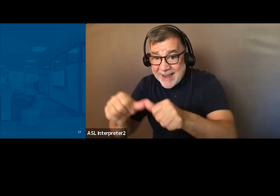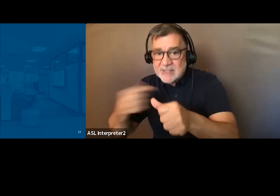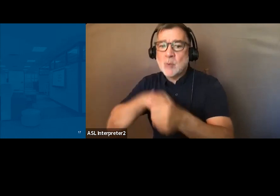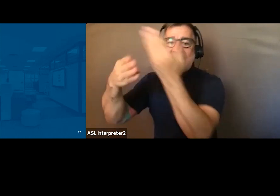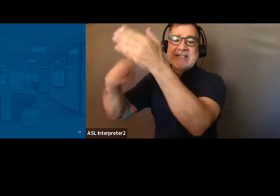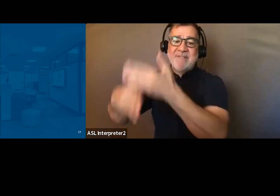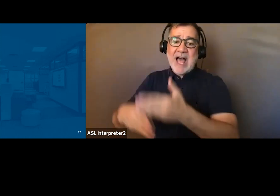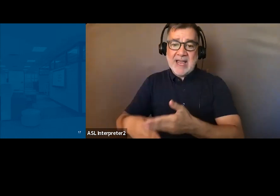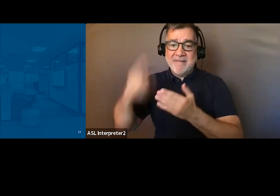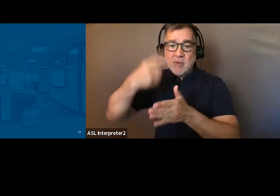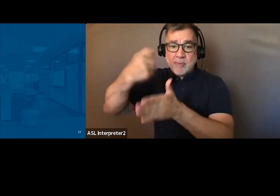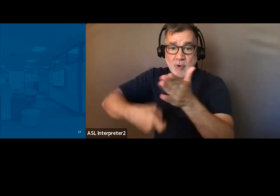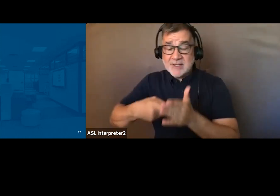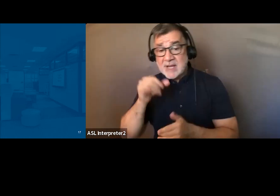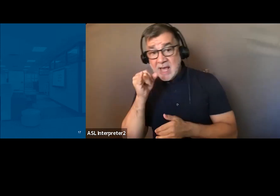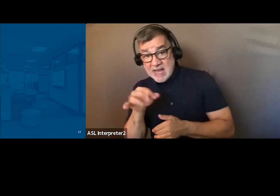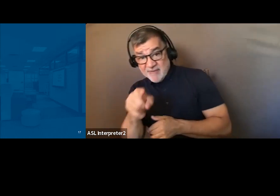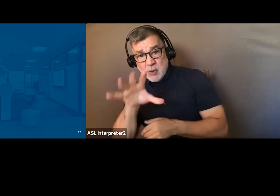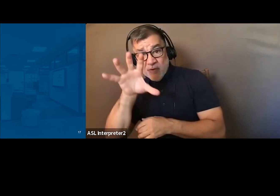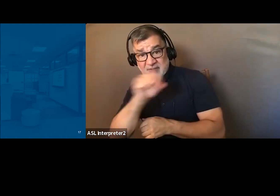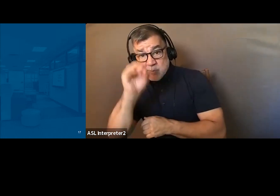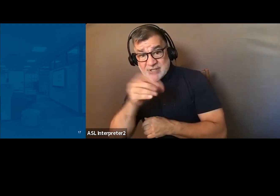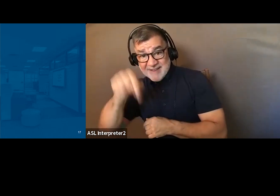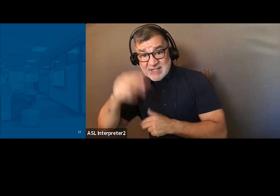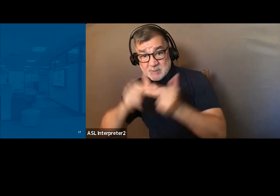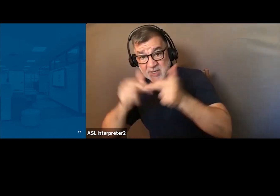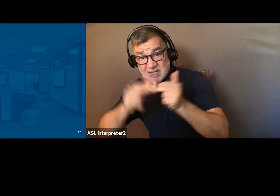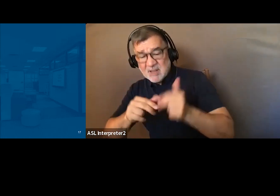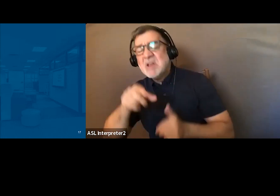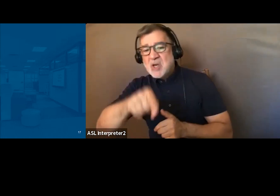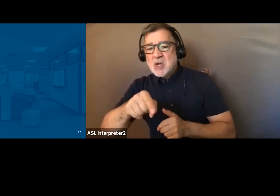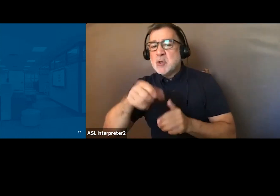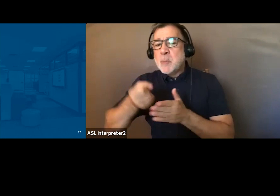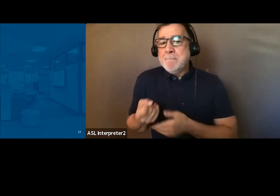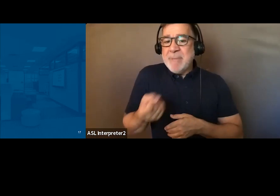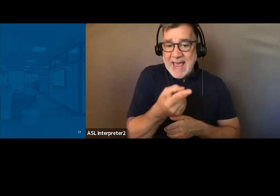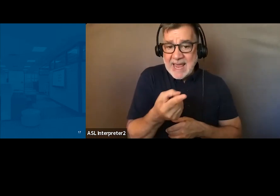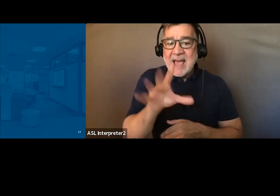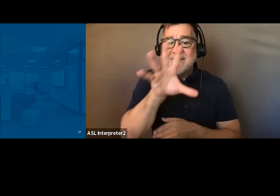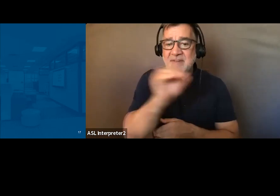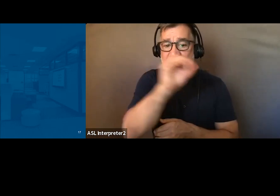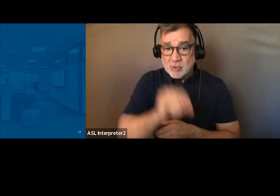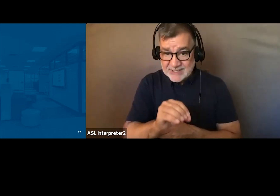this building, you would pay 50% of the joint use charges. There was no way to reprogram the off-the-shelf product to account for joint use.